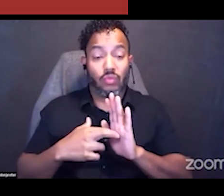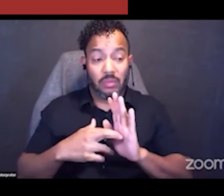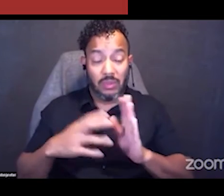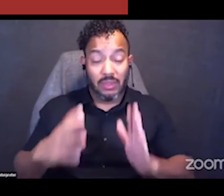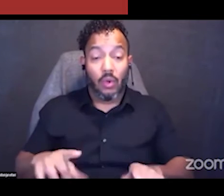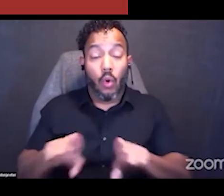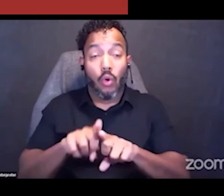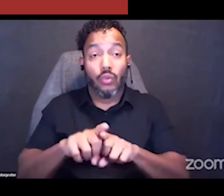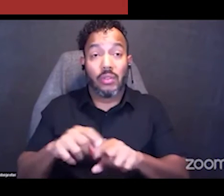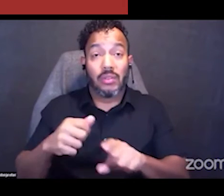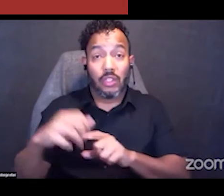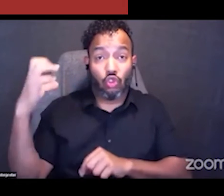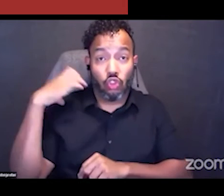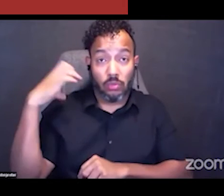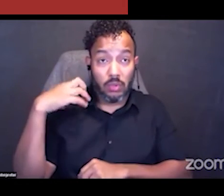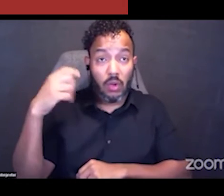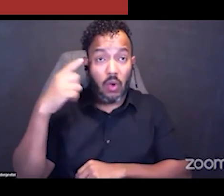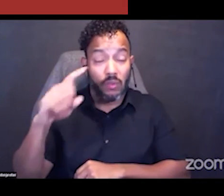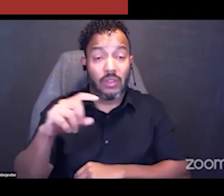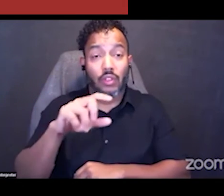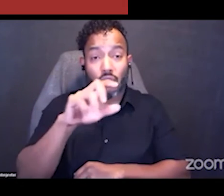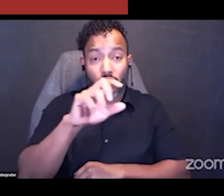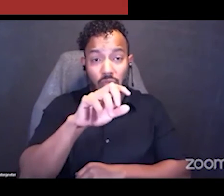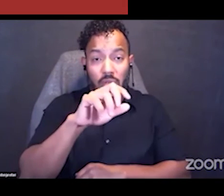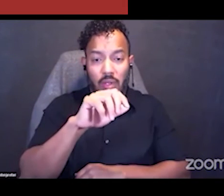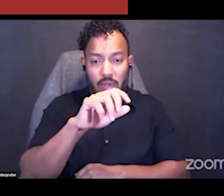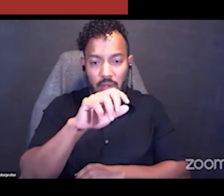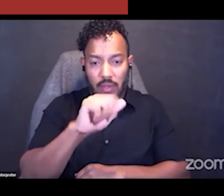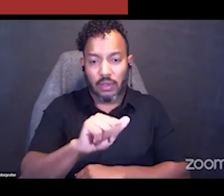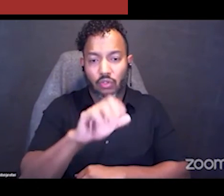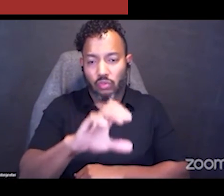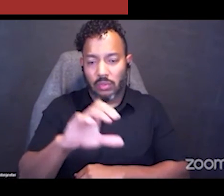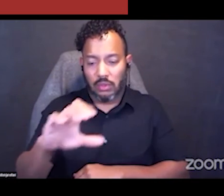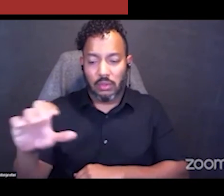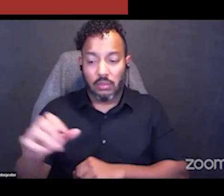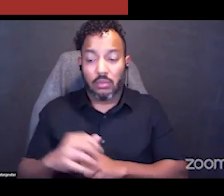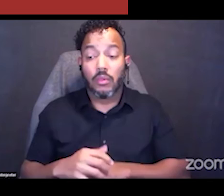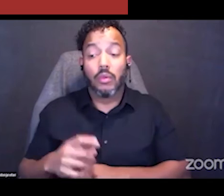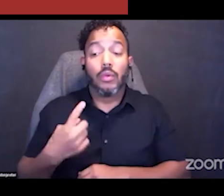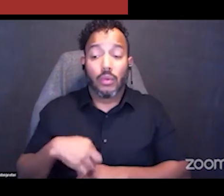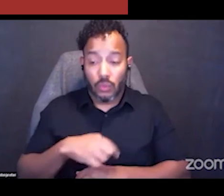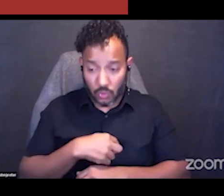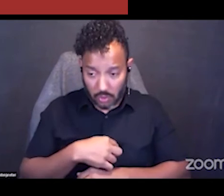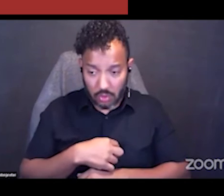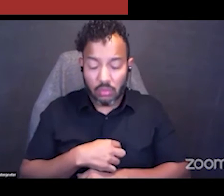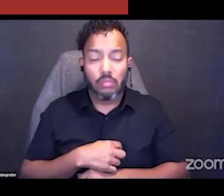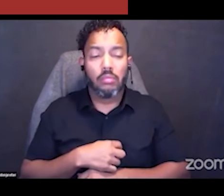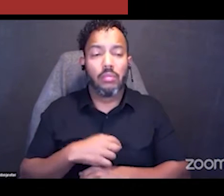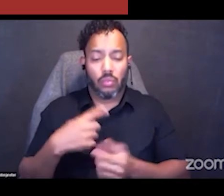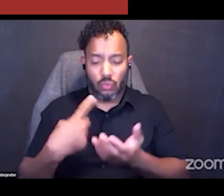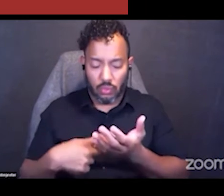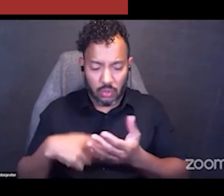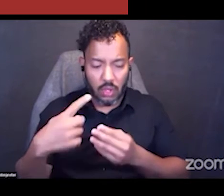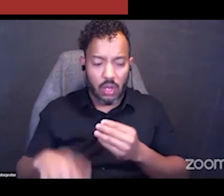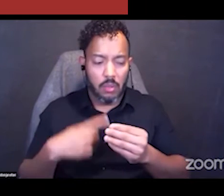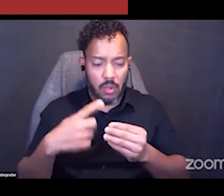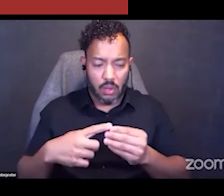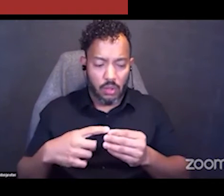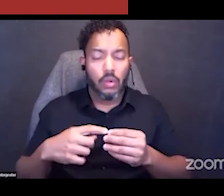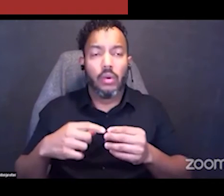of the DCCC. We also first when we talk about Tony Coelho he is the originating author and major sponsor